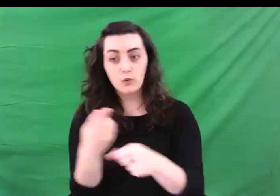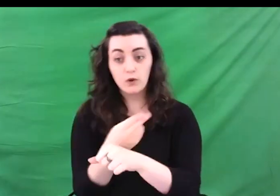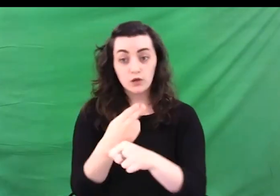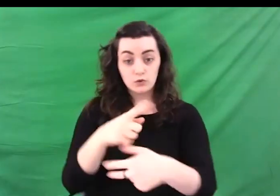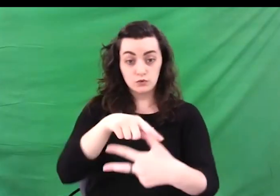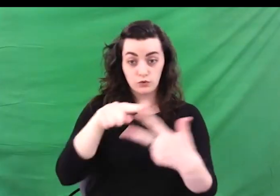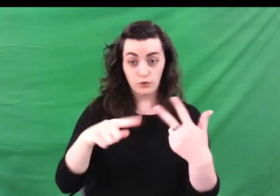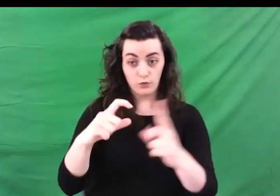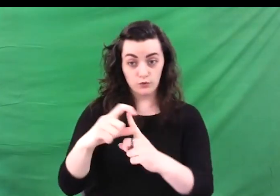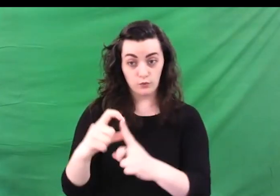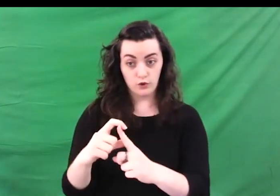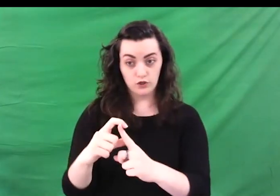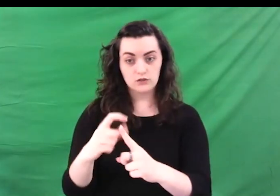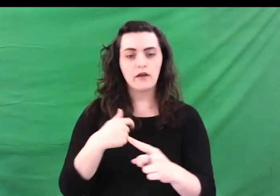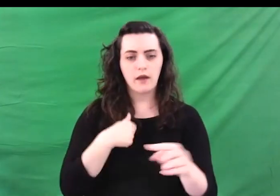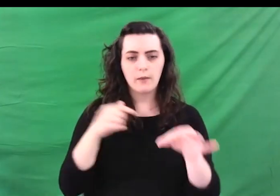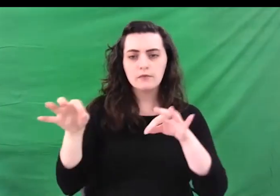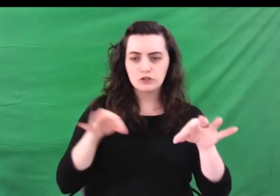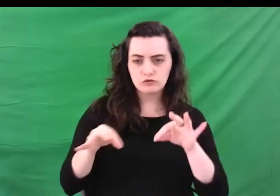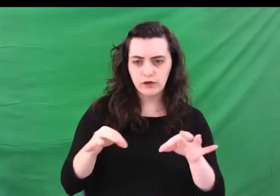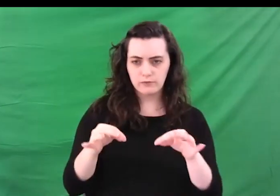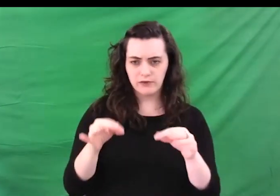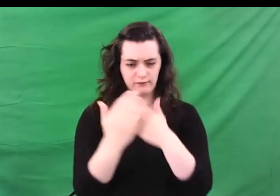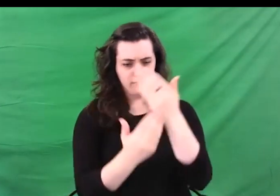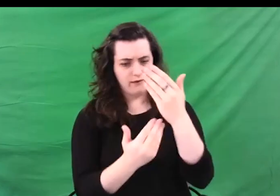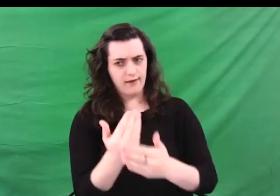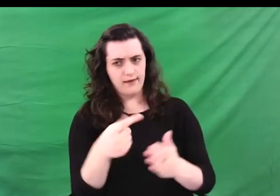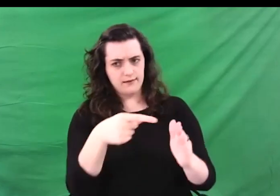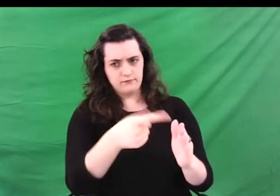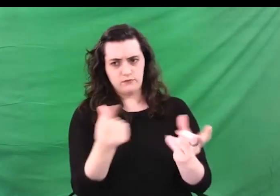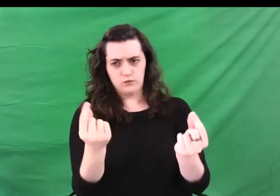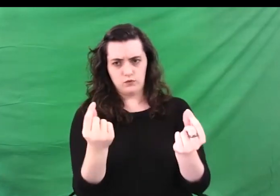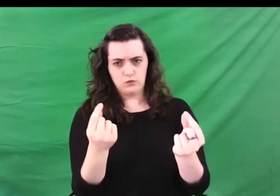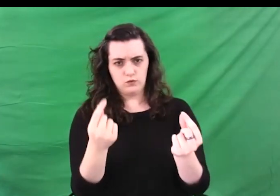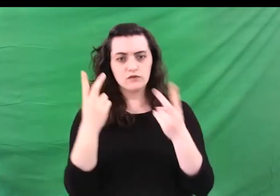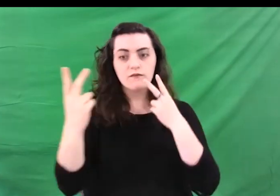am describing what I'm doing with my hand to visually represent the sounds.